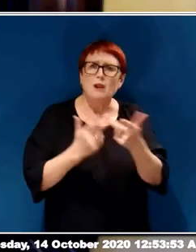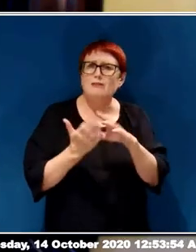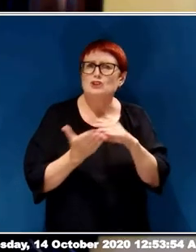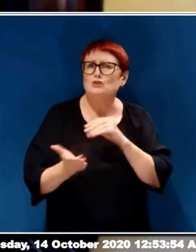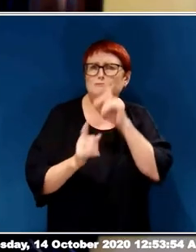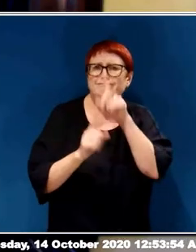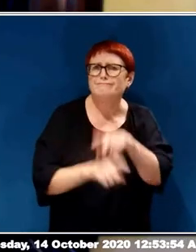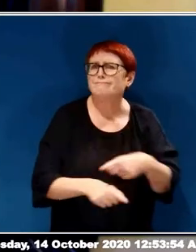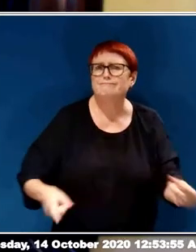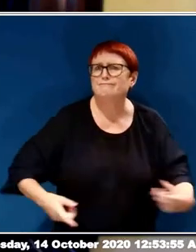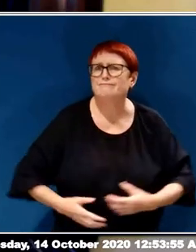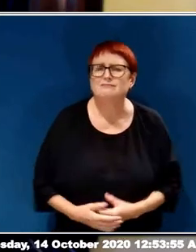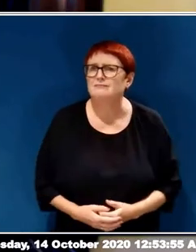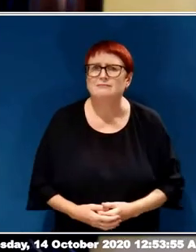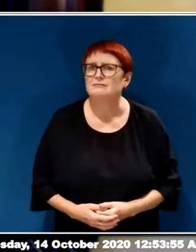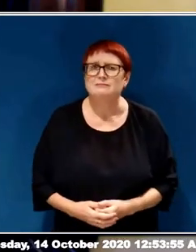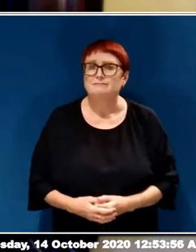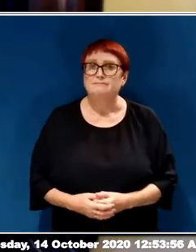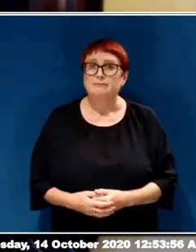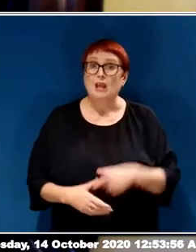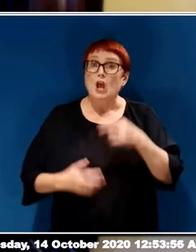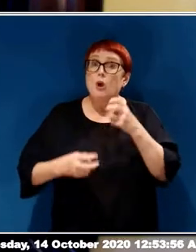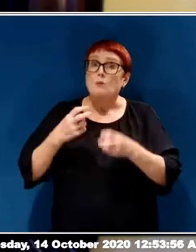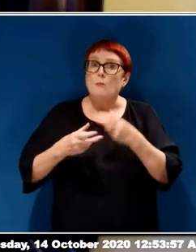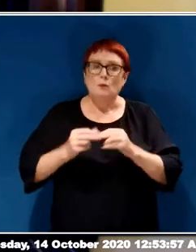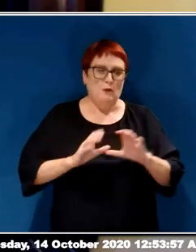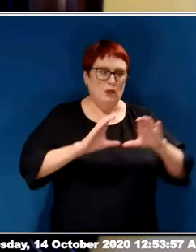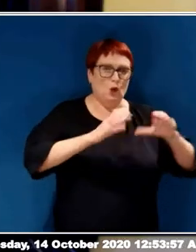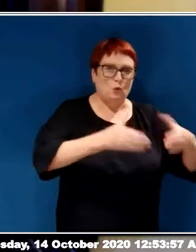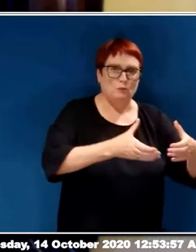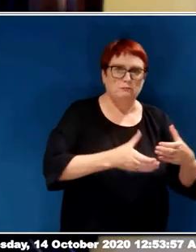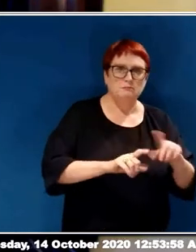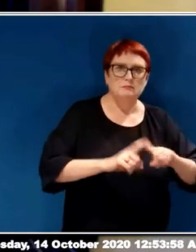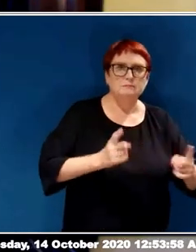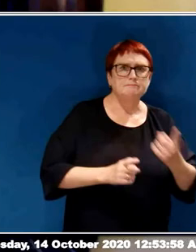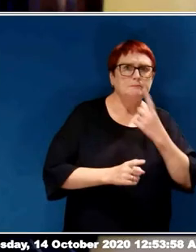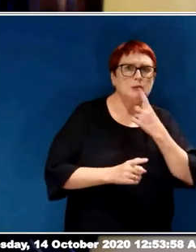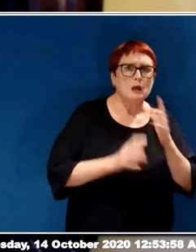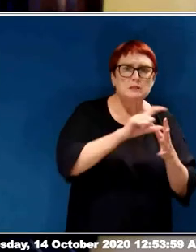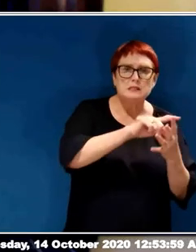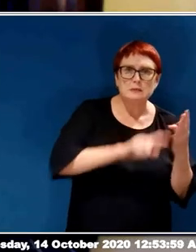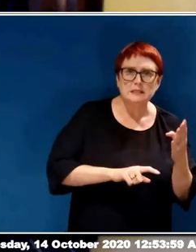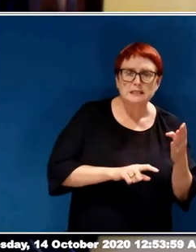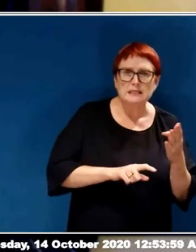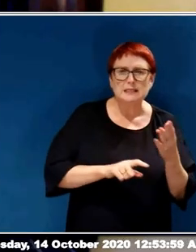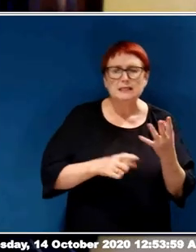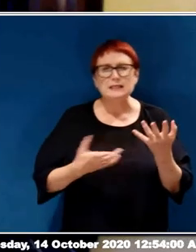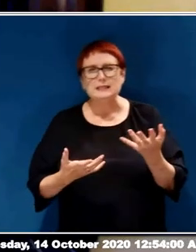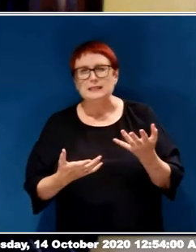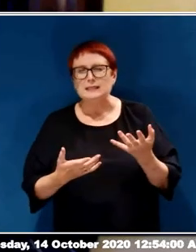knowledge and attitude of the Principal or the culture of the school.